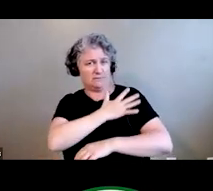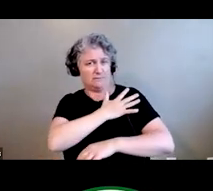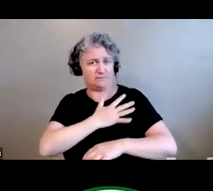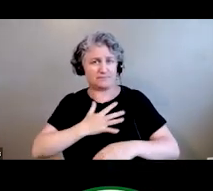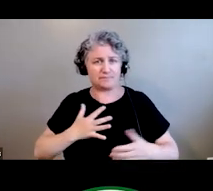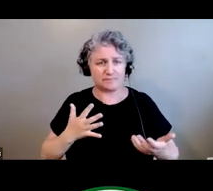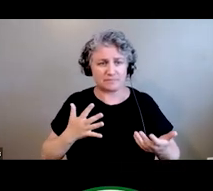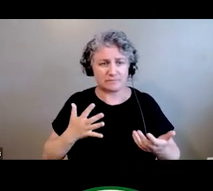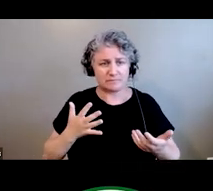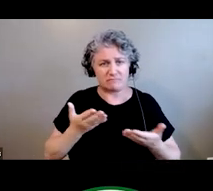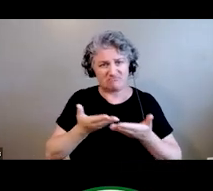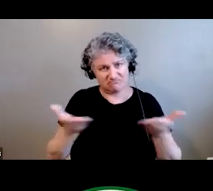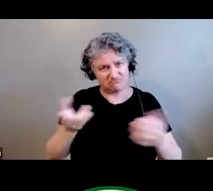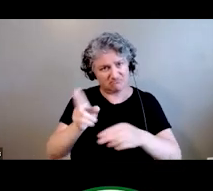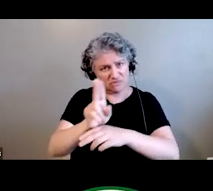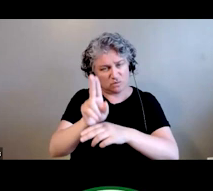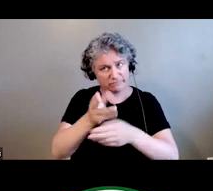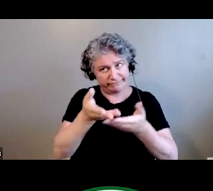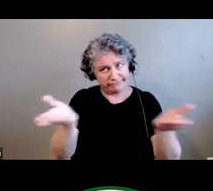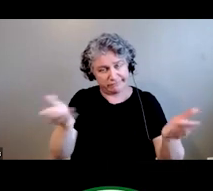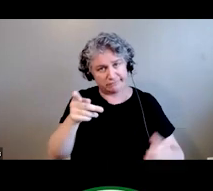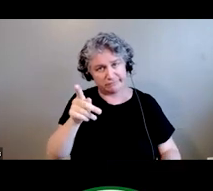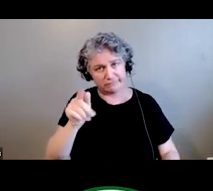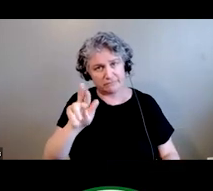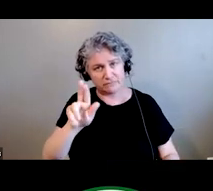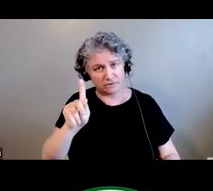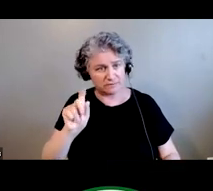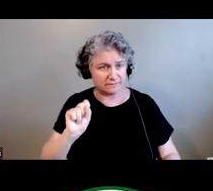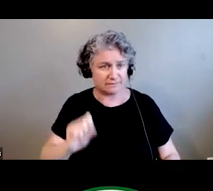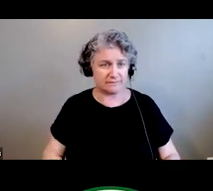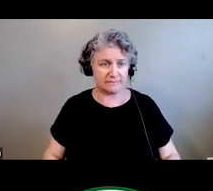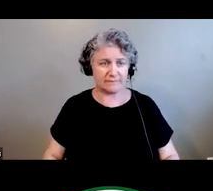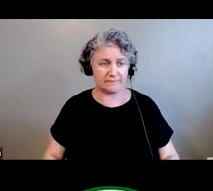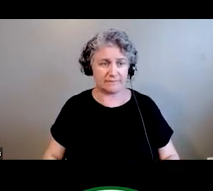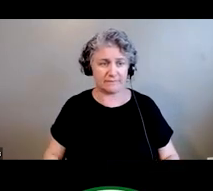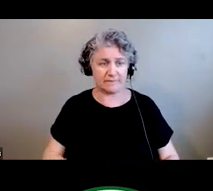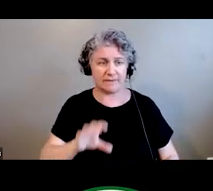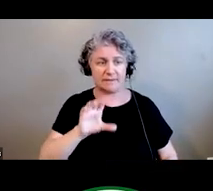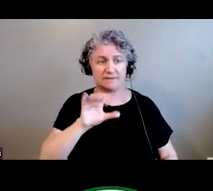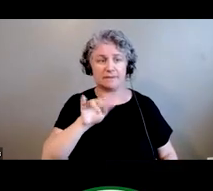Sorry, I realized I forgot to introduce myself. So I'm, I'm white with glasses and brown hair